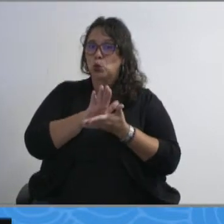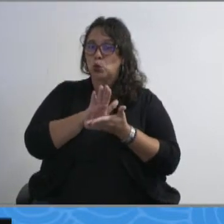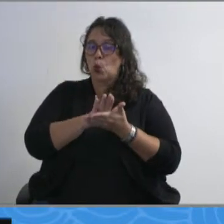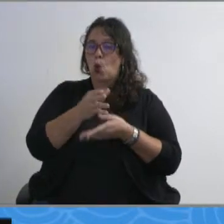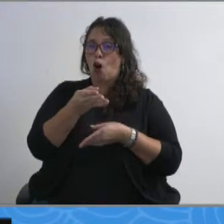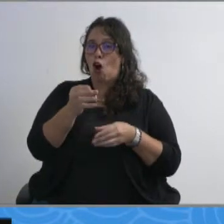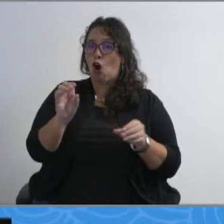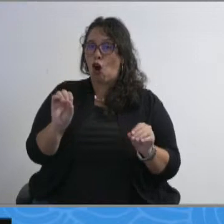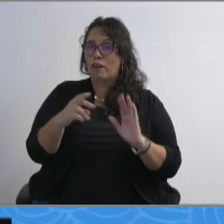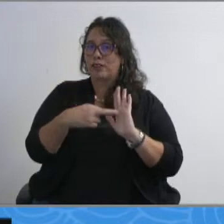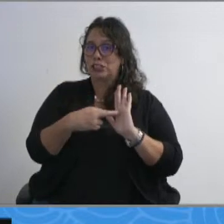that you're representing.